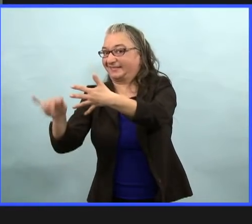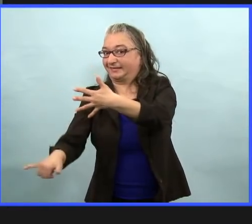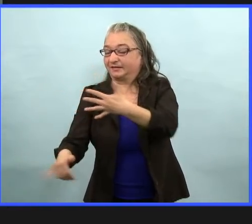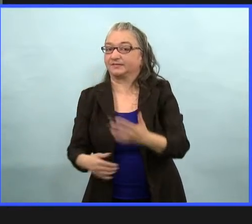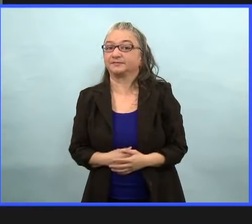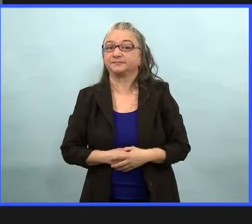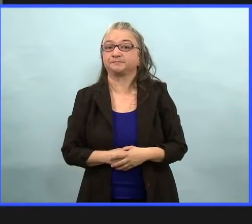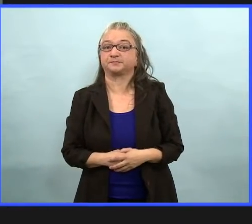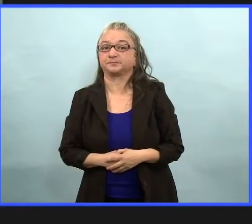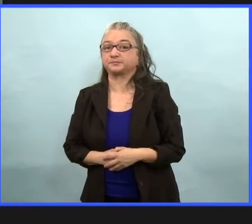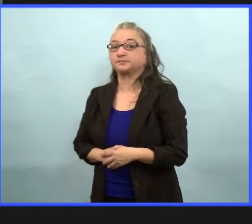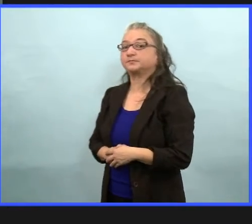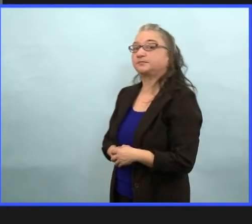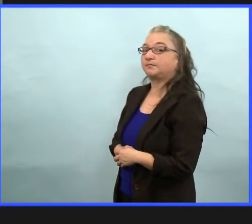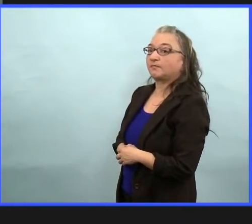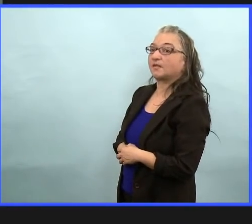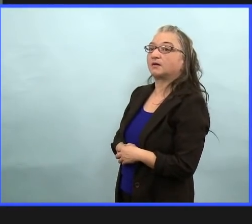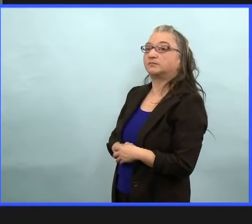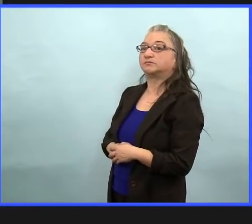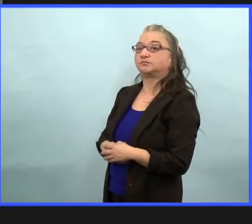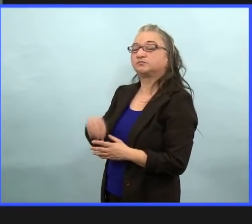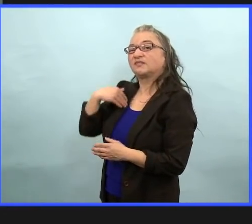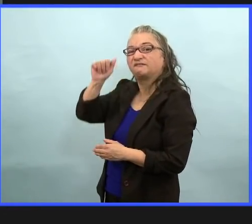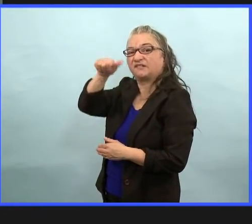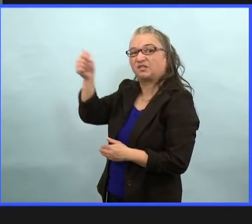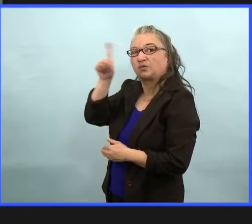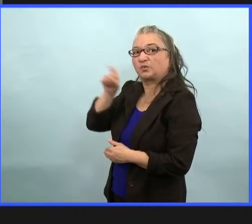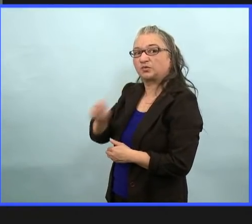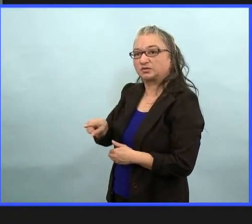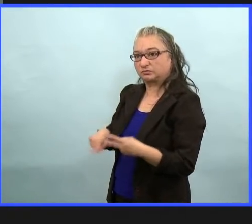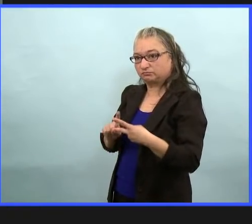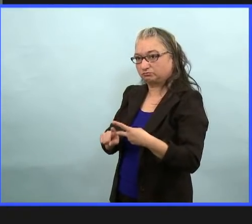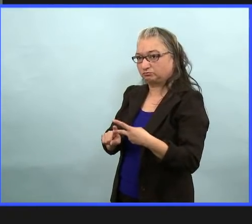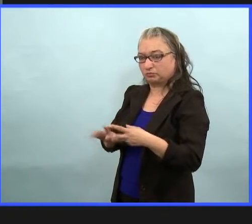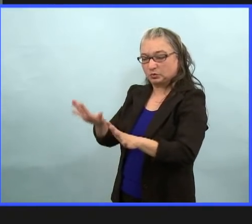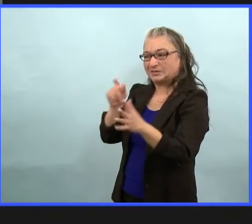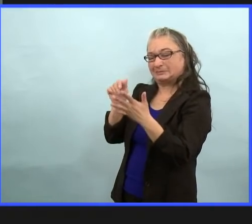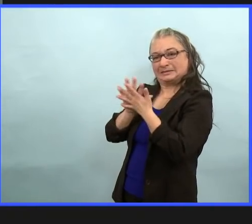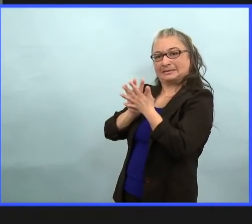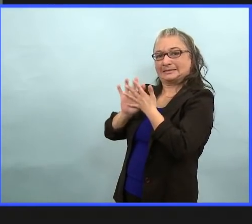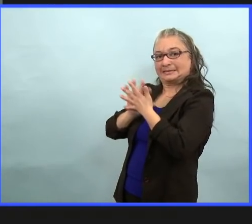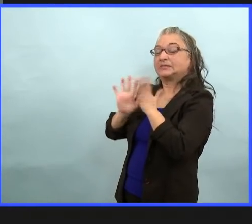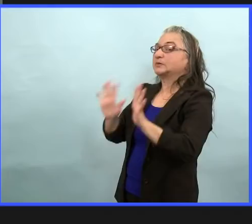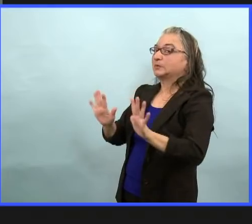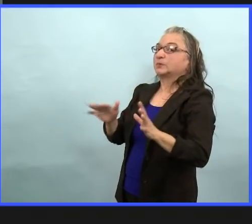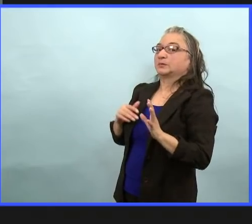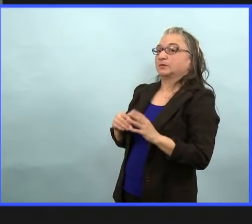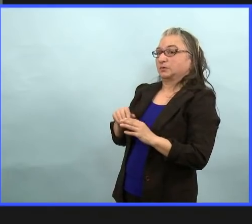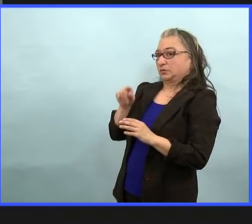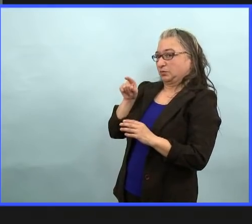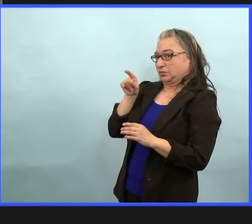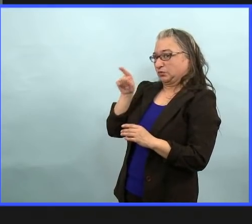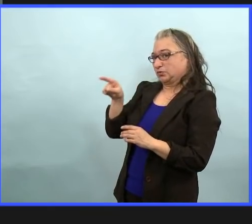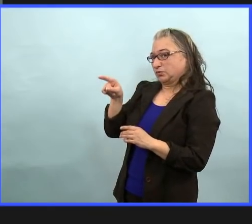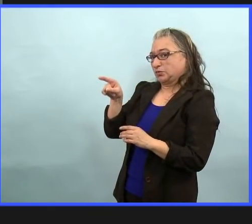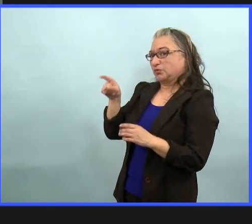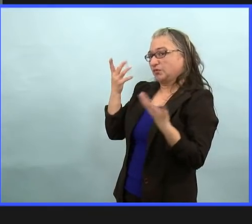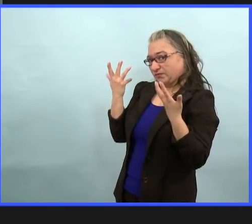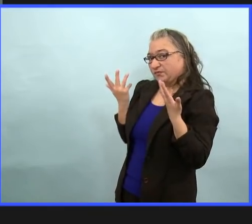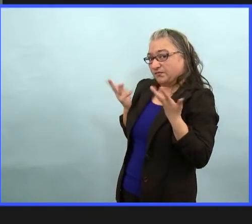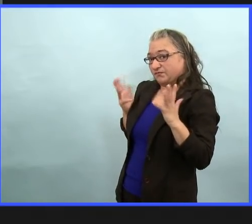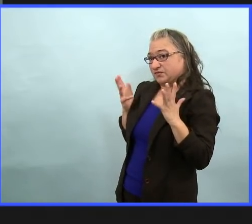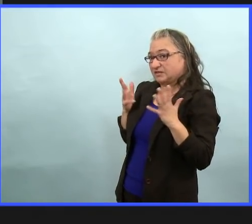um so if i understand i i thought you had also mentioned about those within that age group